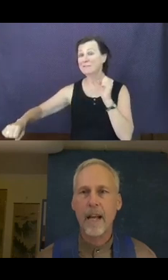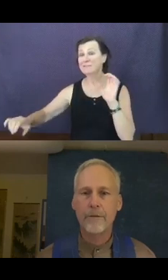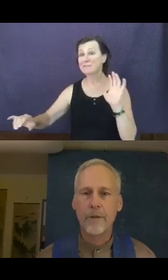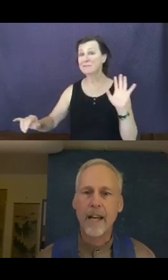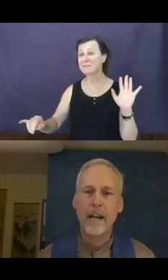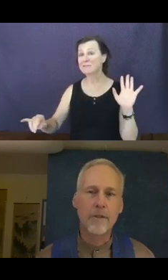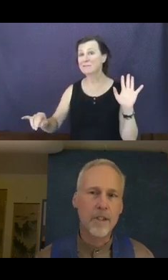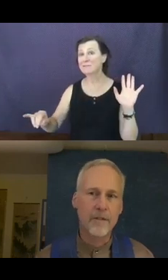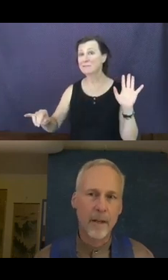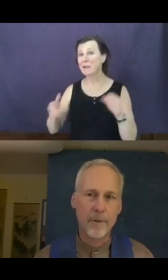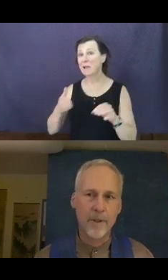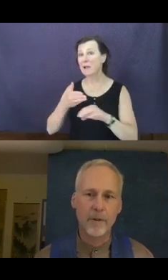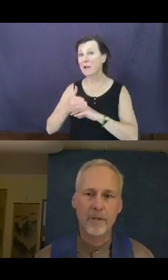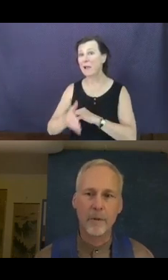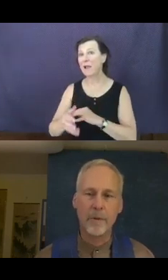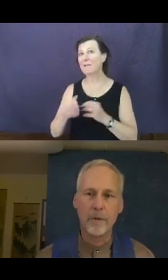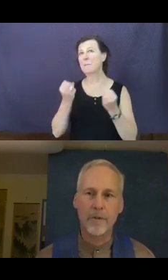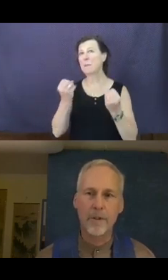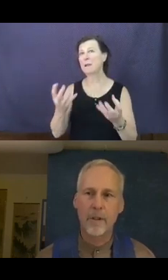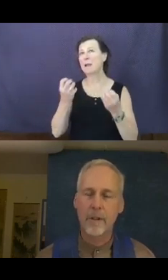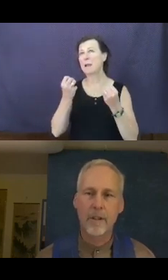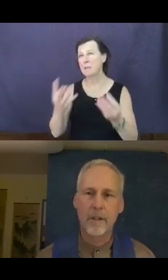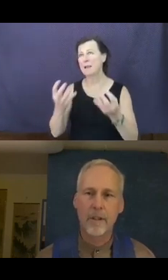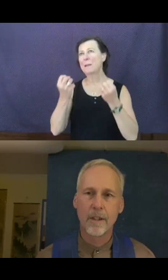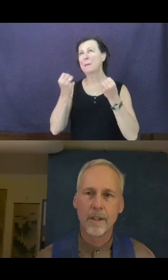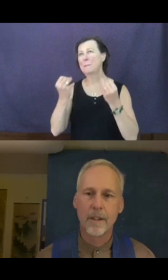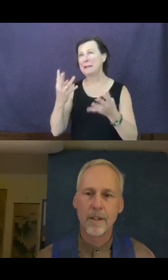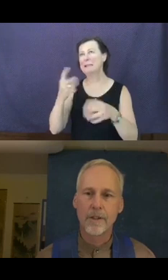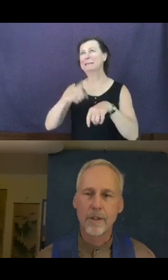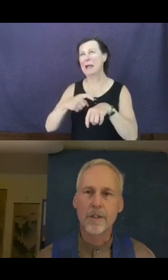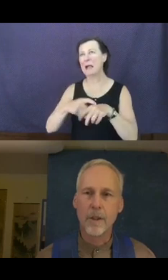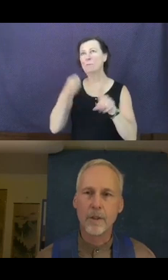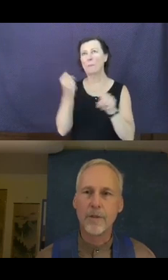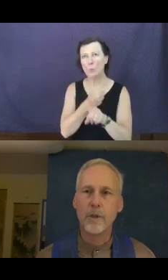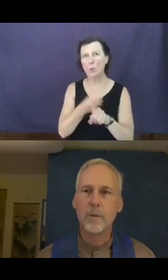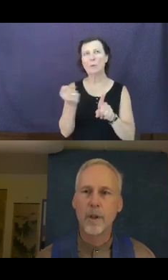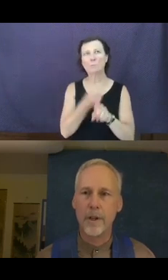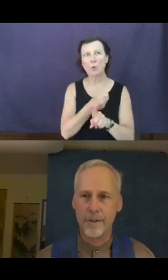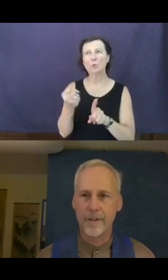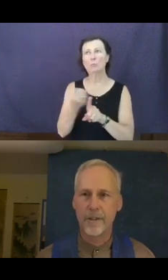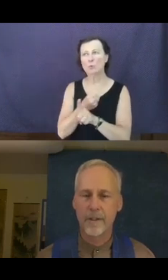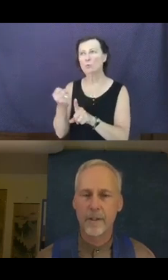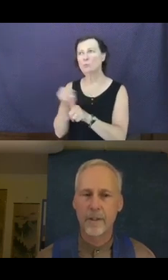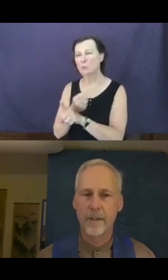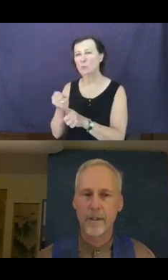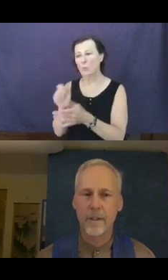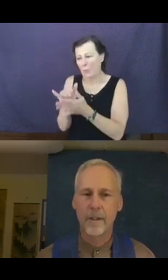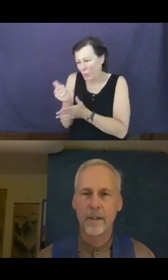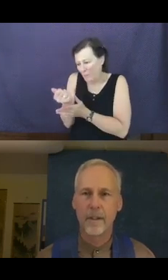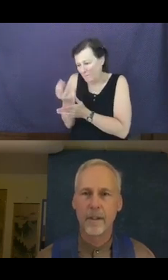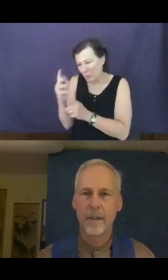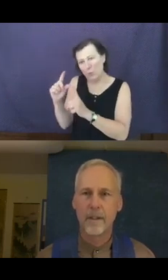After thousands of episodes of abuse, just those few words,